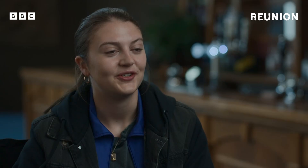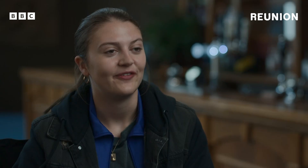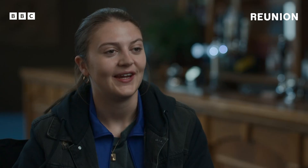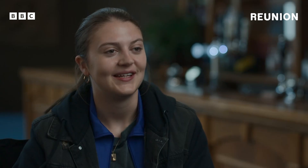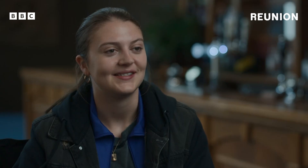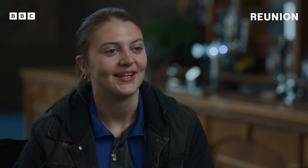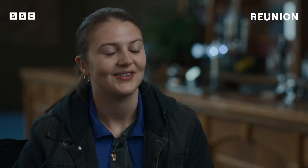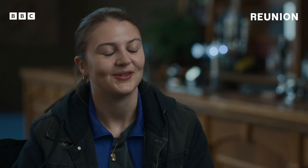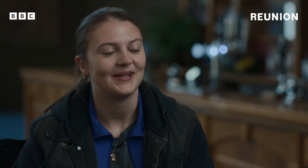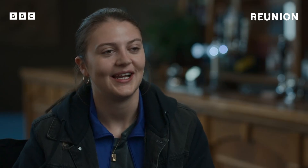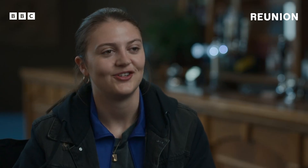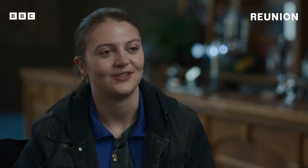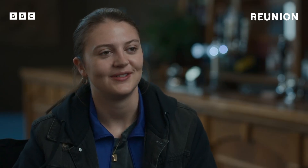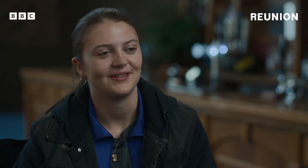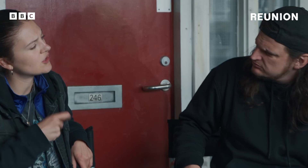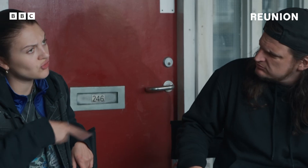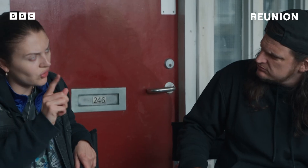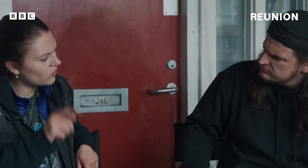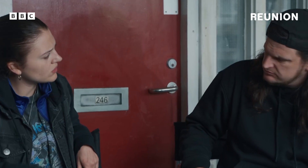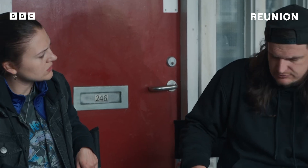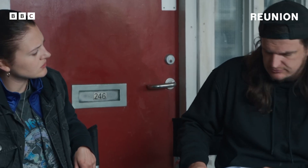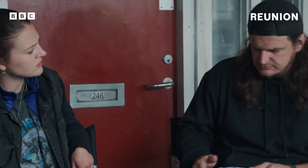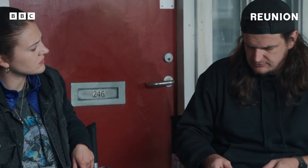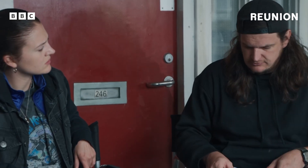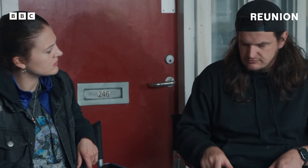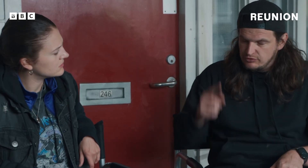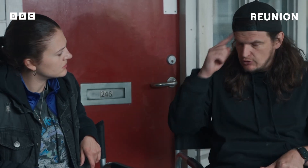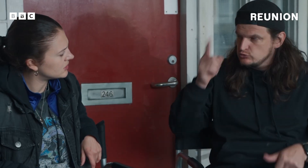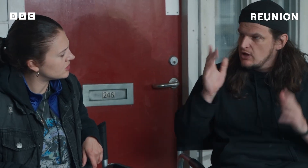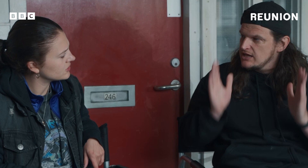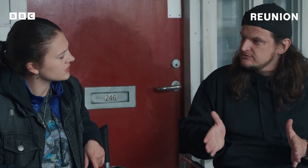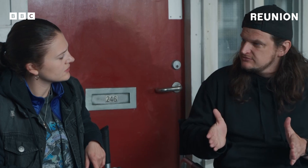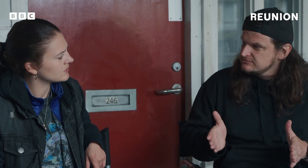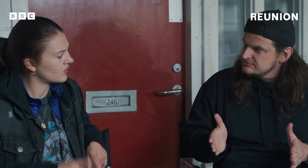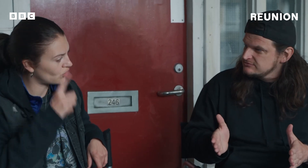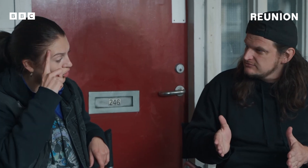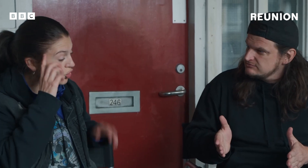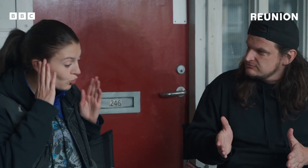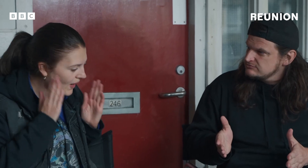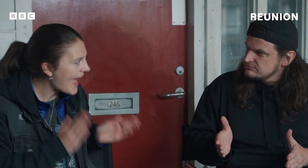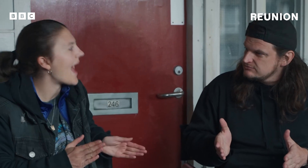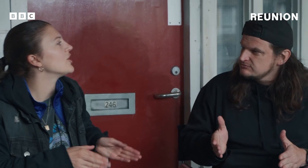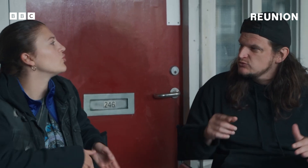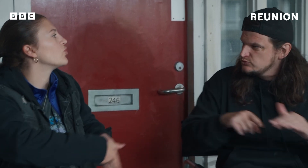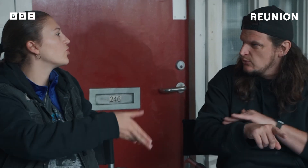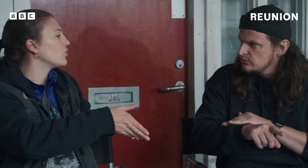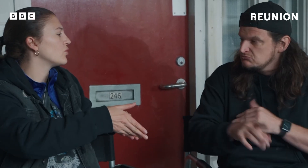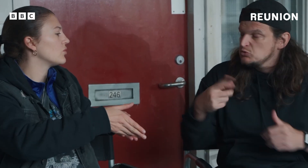Duffy, he's like complete legend, teacher that has taught me pretty much every day, I think, for about three weeks.